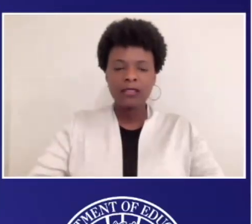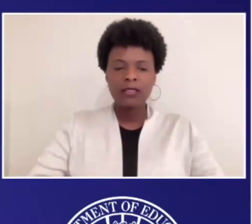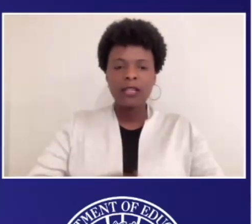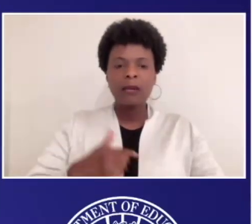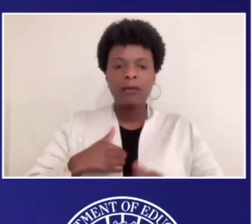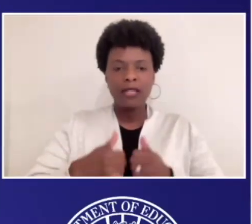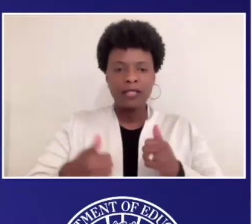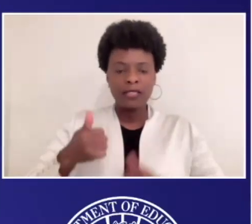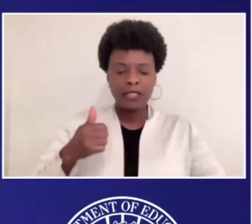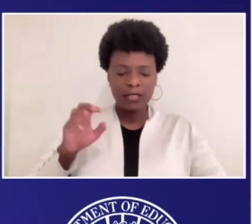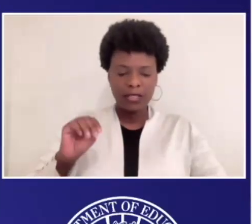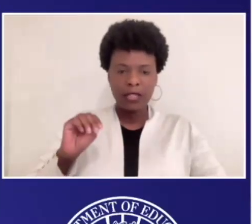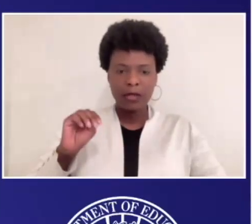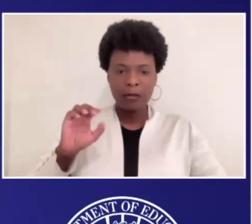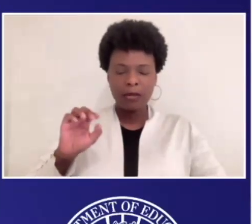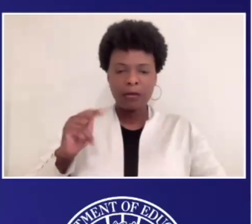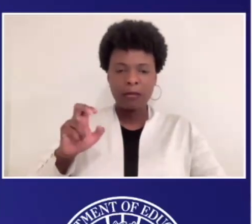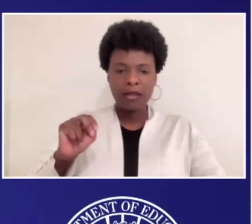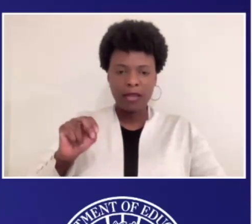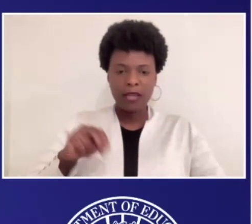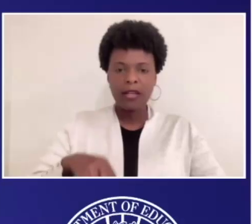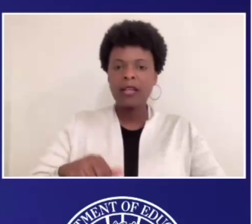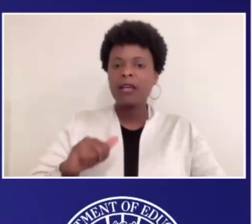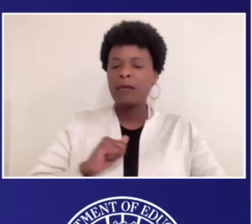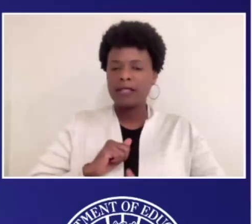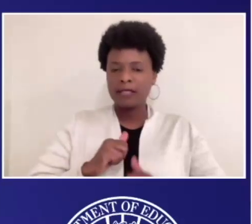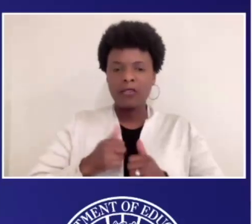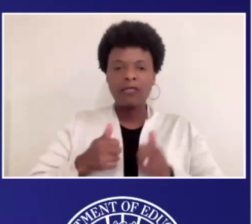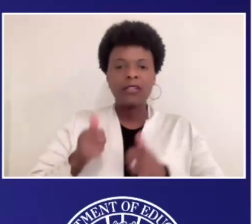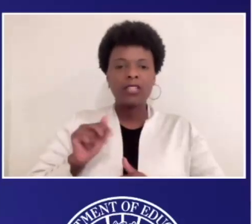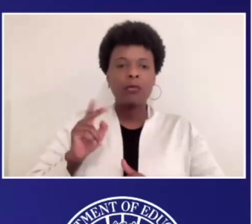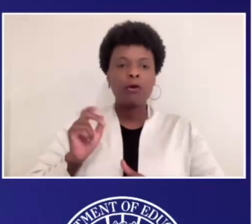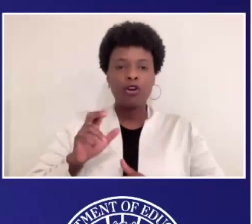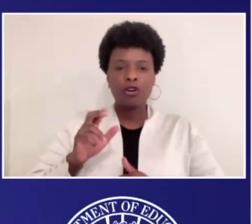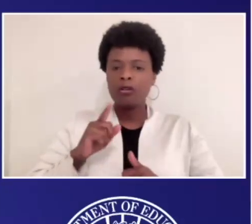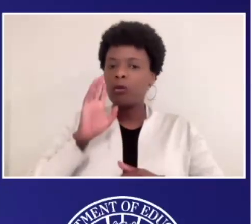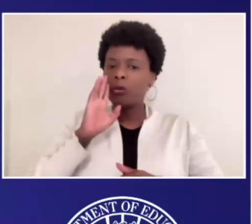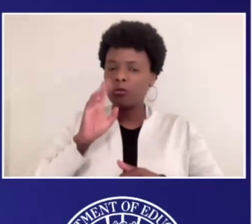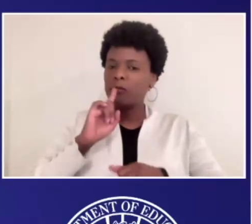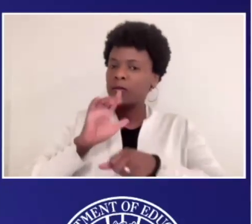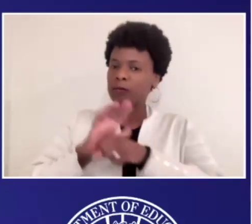and the entire Department team are fully committed to meeting this deadline. Once again, I want to thank you for helping